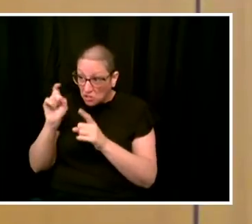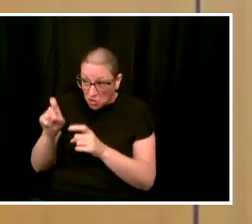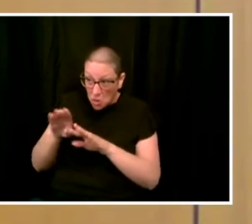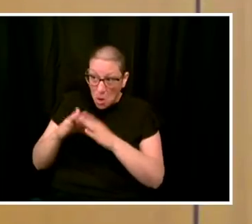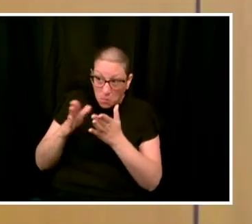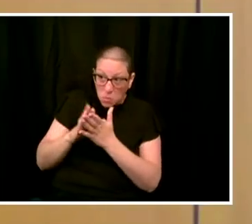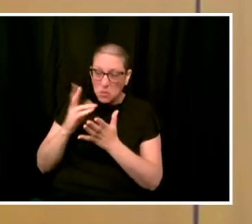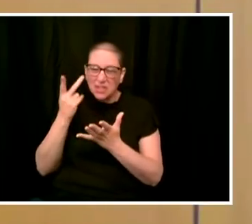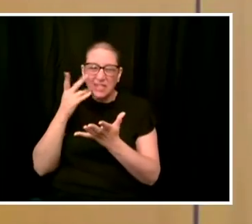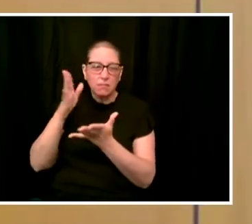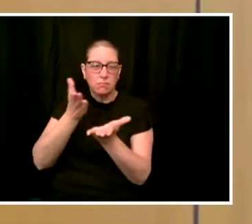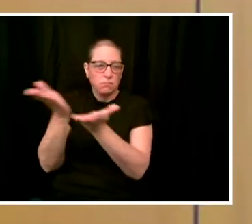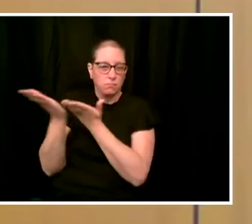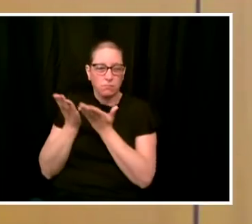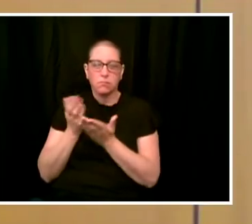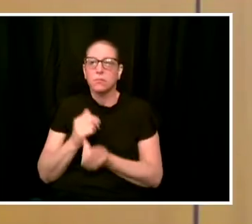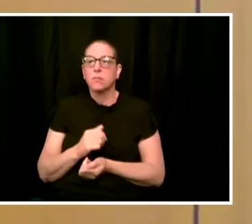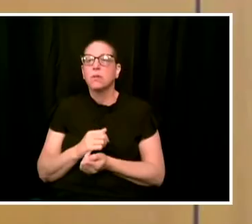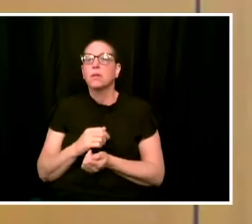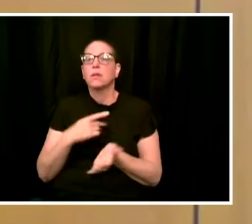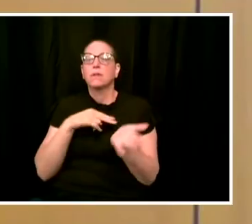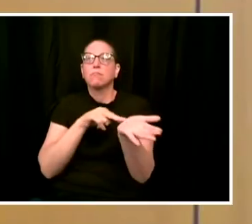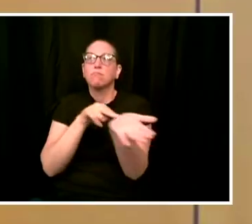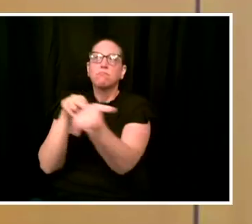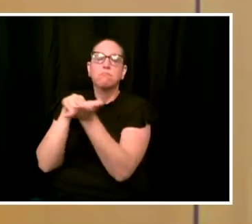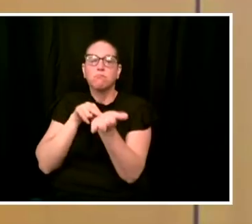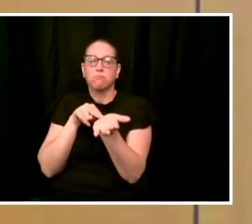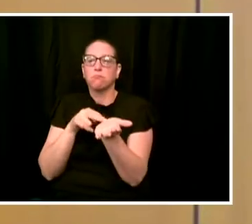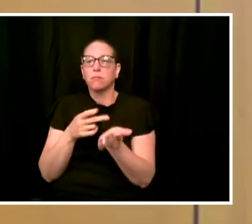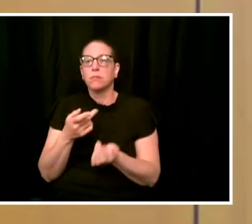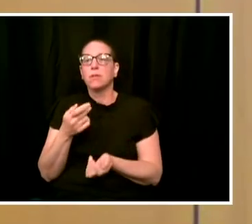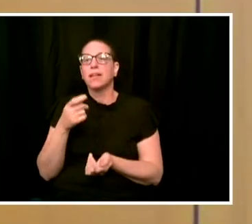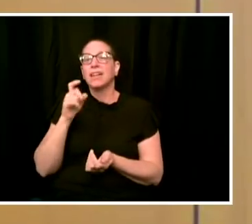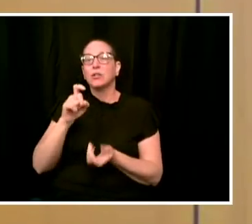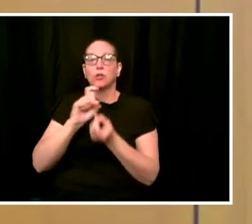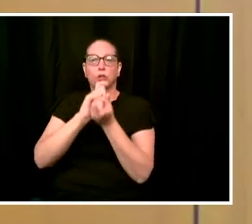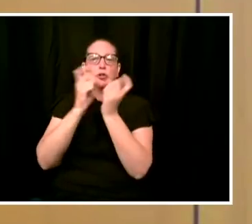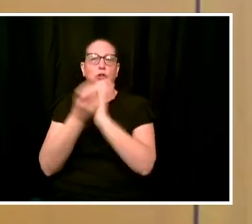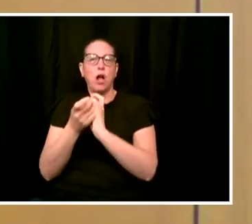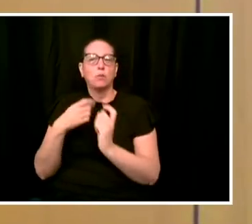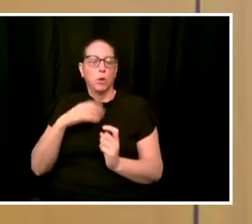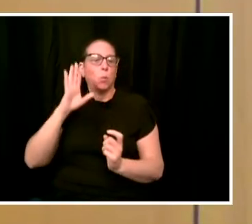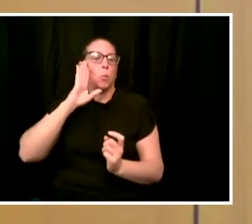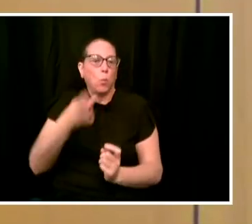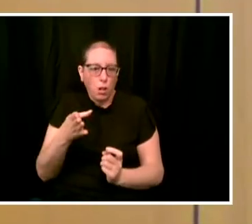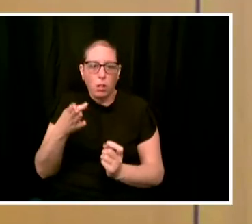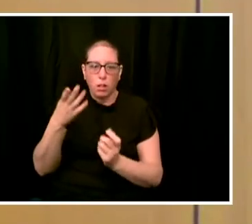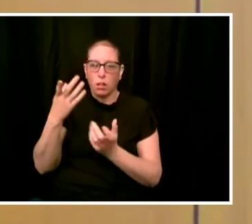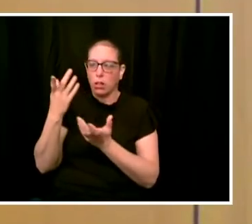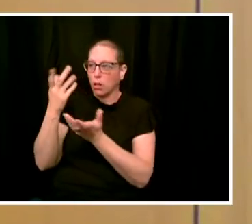URO GUIDANCE NEEDS TO AAPDT, WE WILL CERTAINLY ADAPT IT. BUT FOR RIGHT NOW, FACE